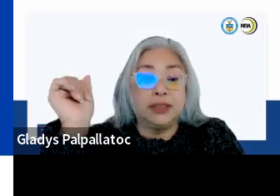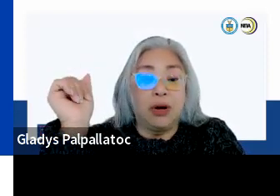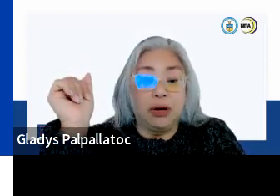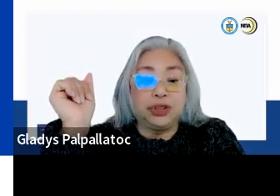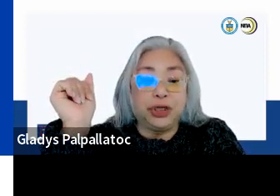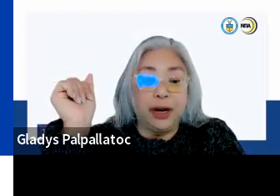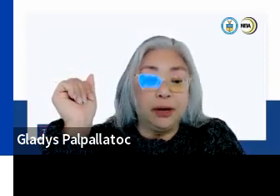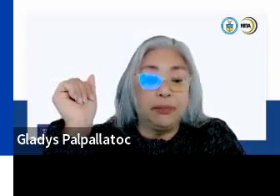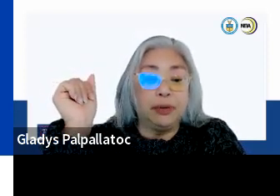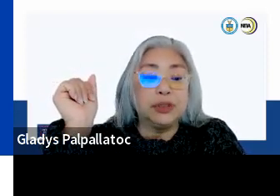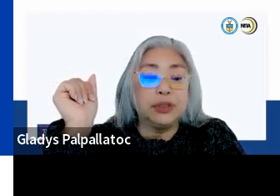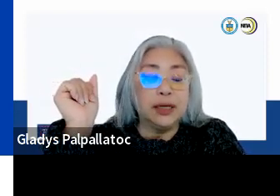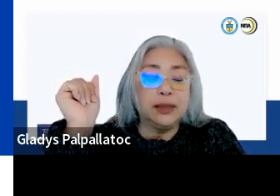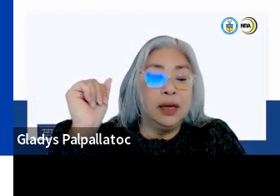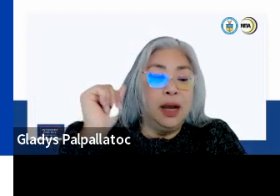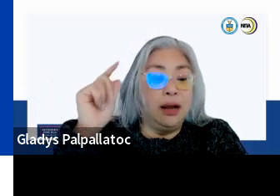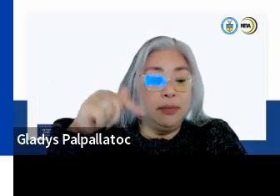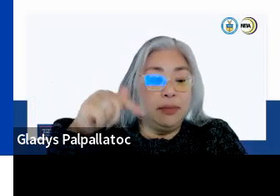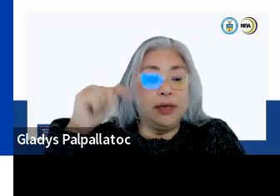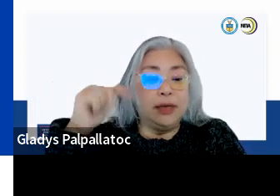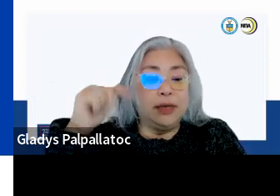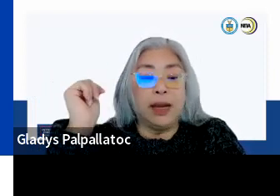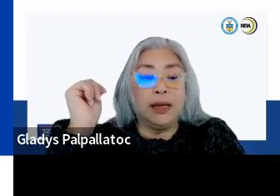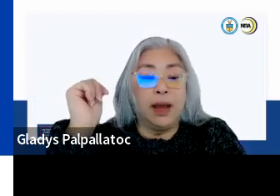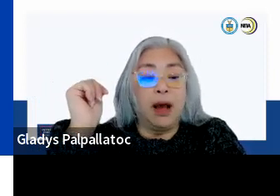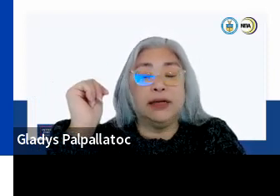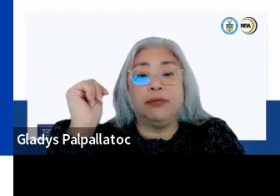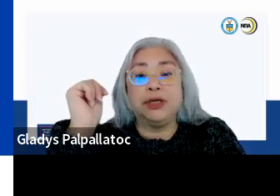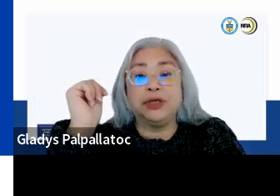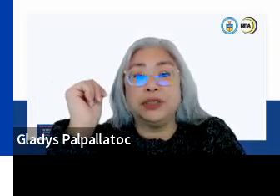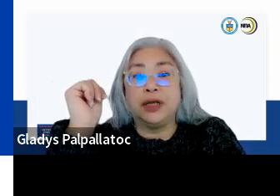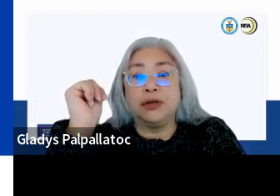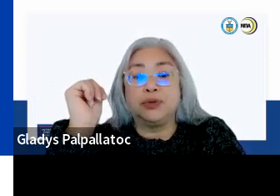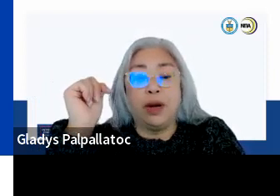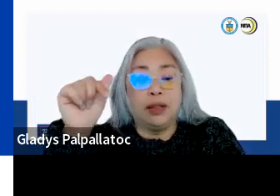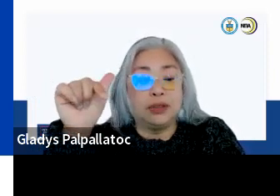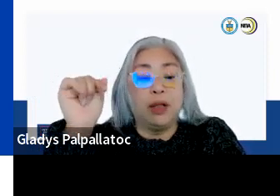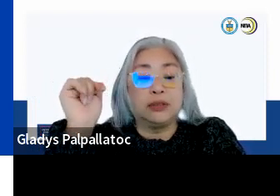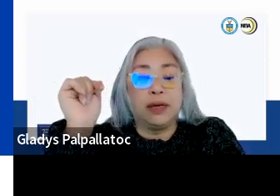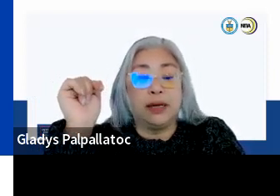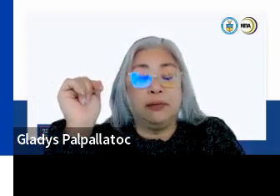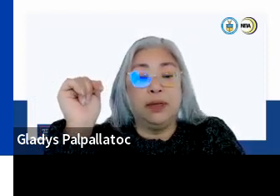on it when the slides are shared and posted, and my contact information is there as well